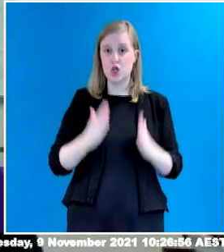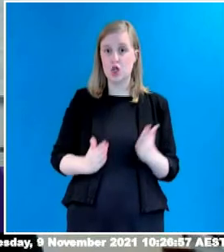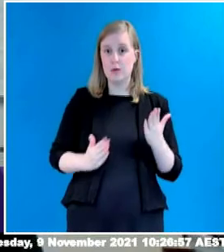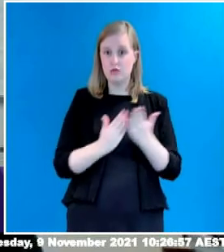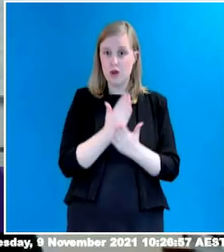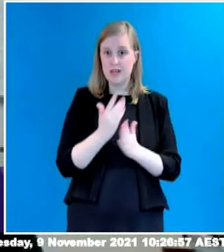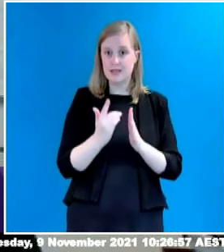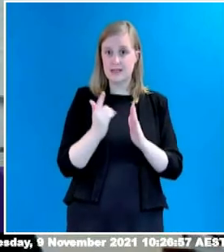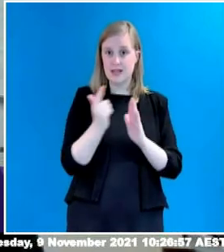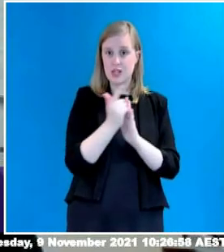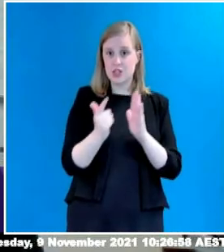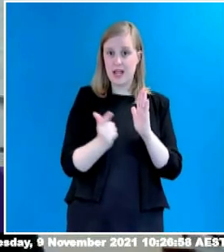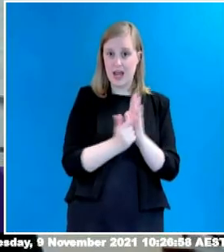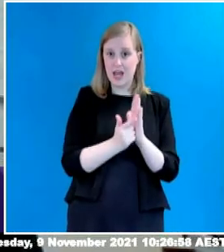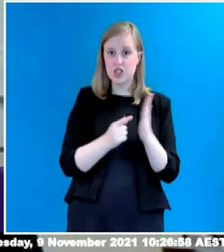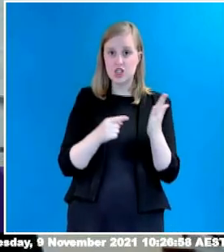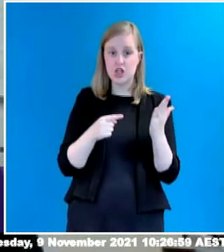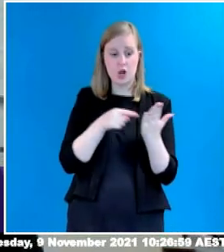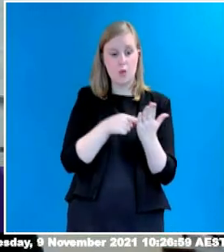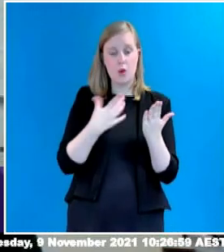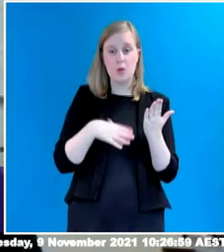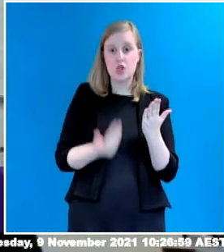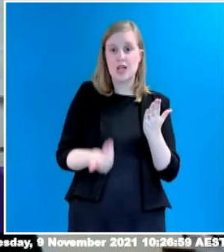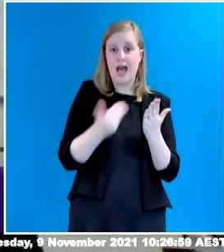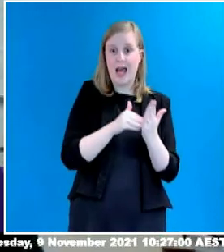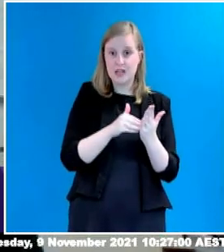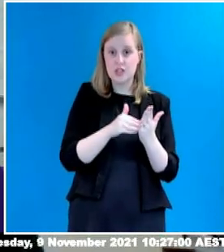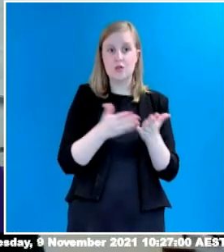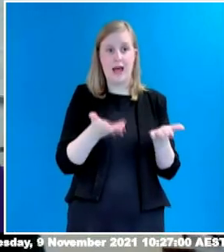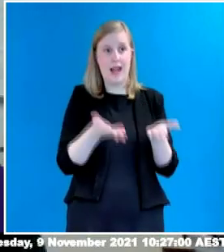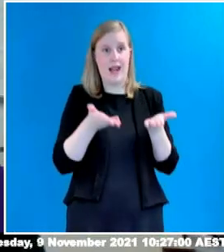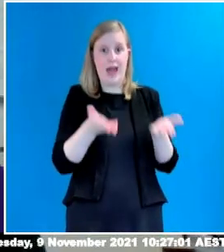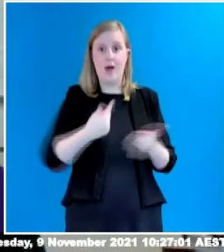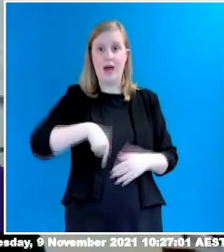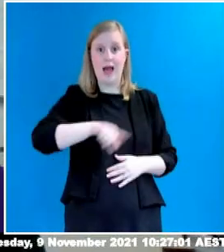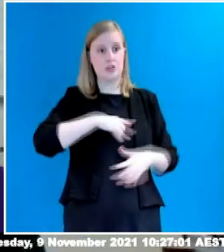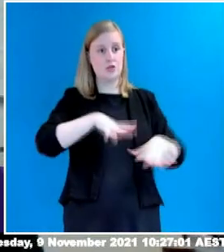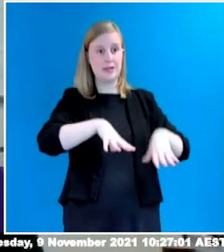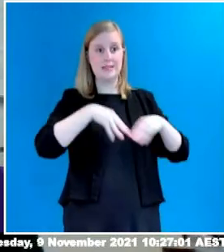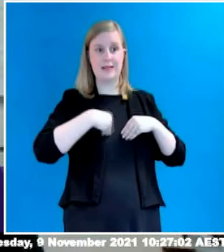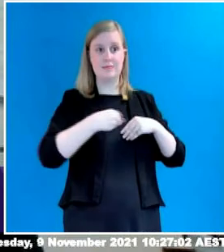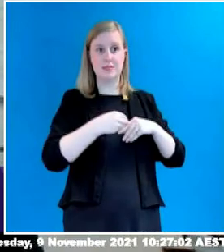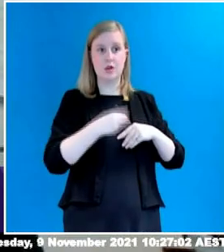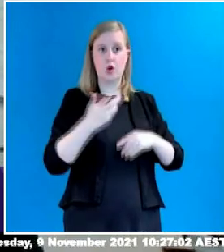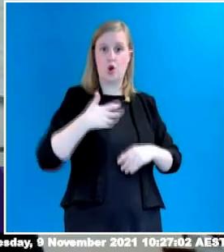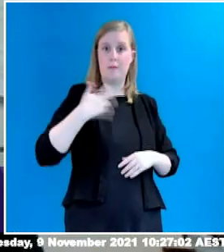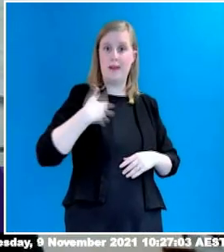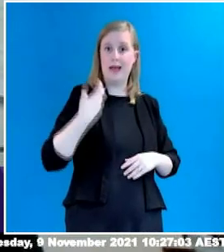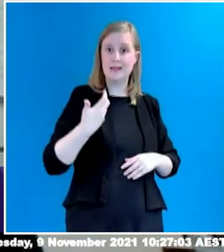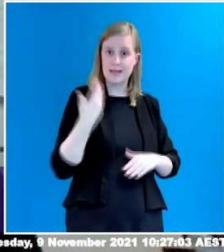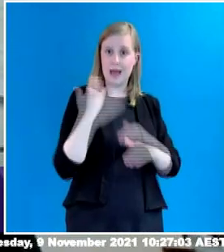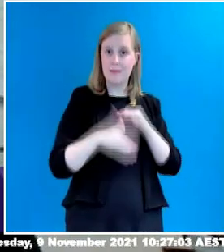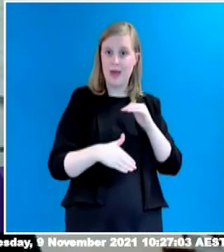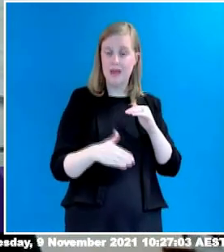complaints around abuse, neglect and exploitation of people with disability, it was certainly one of the discussion points then.